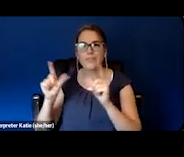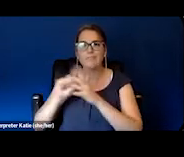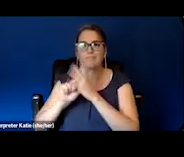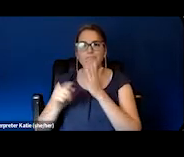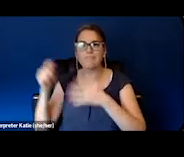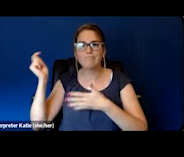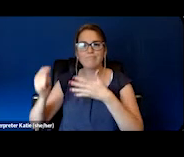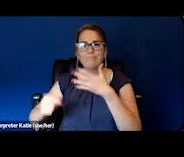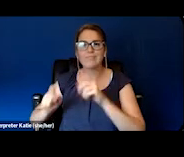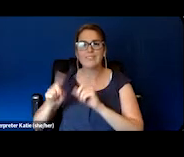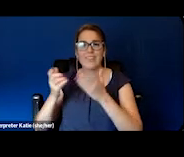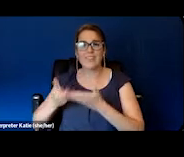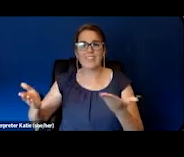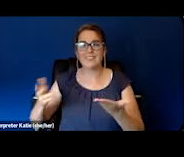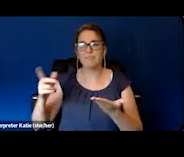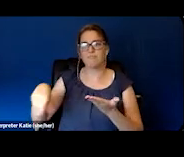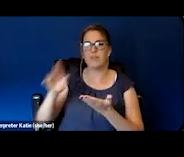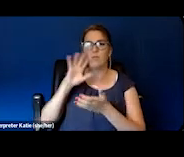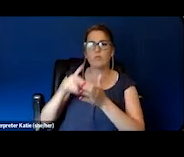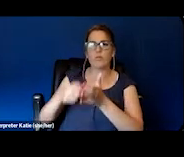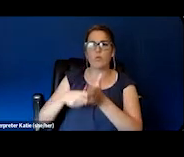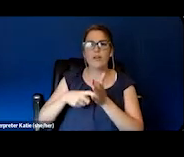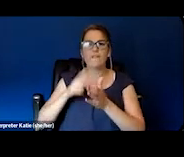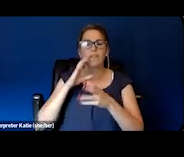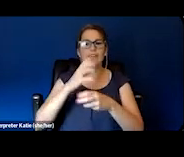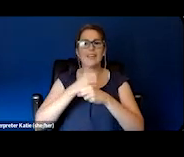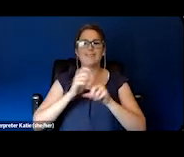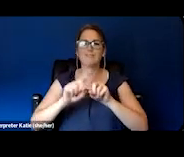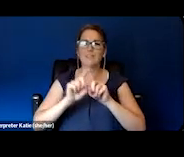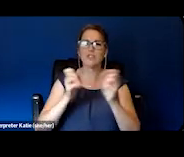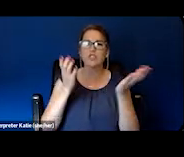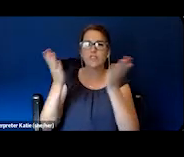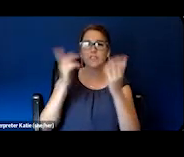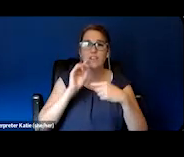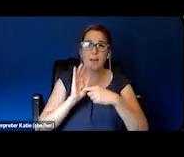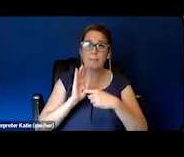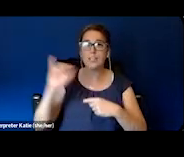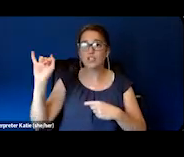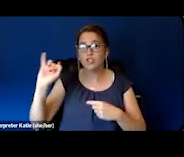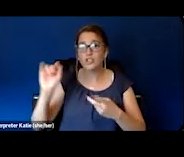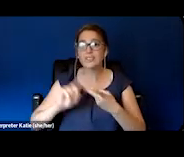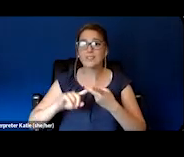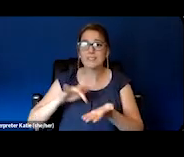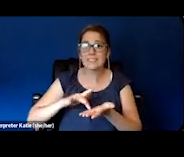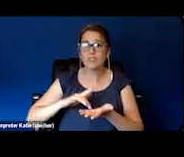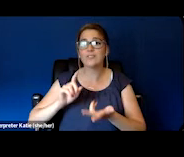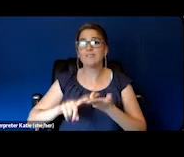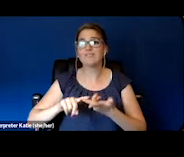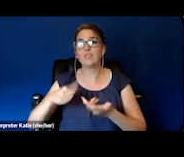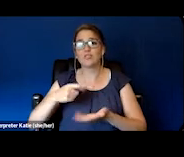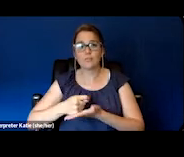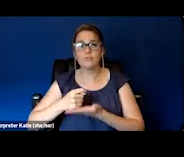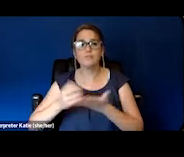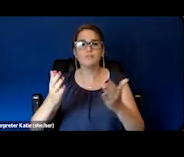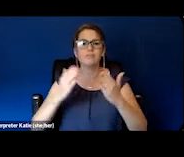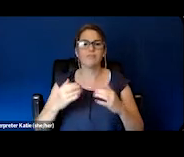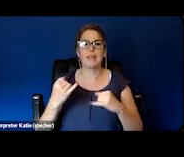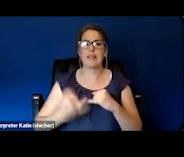for accessing various resources like insurance and medications and certain other services and treatments. And really critically too,